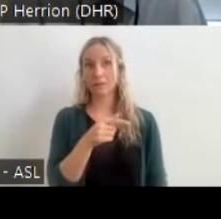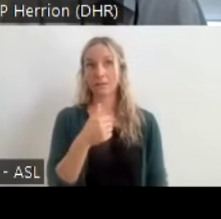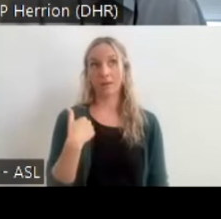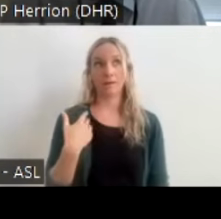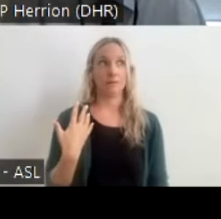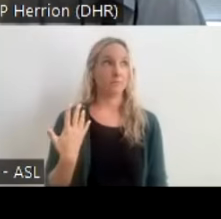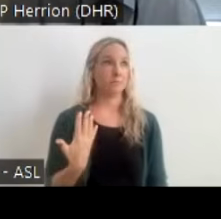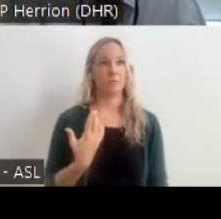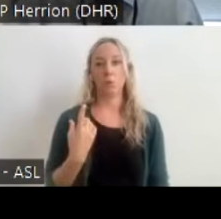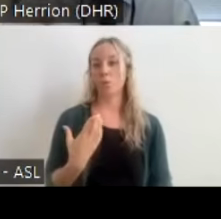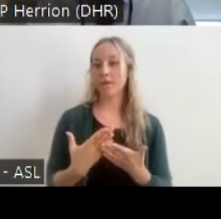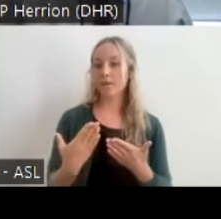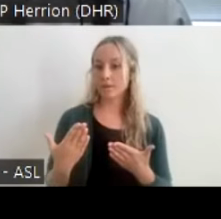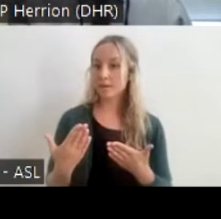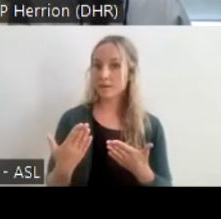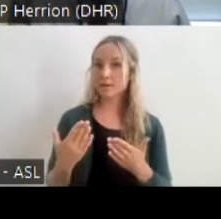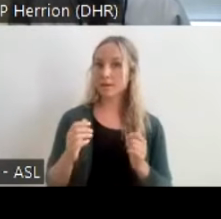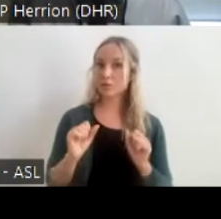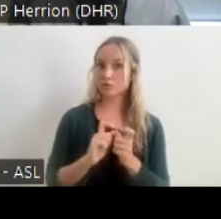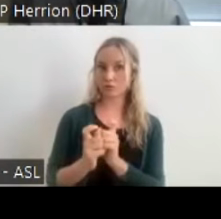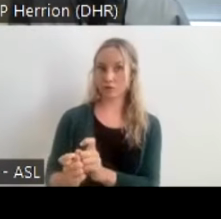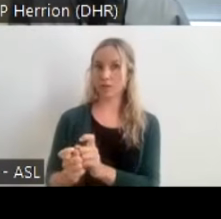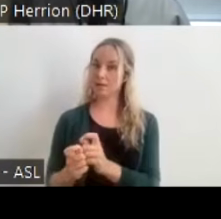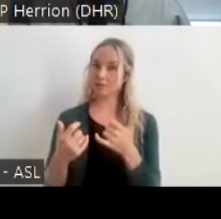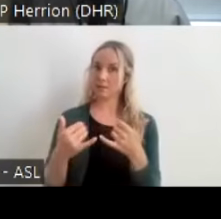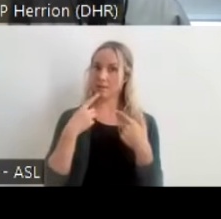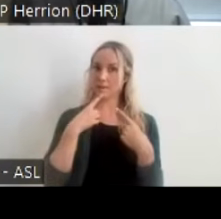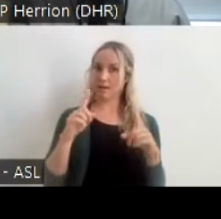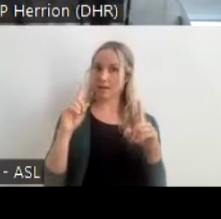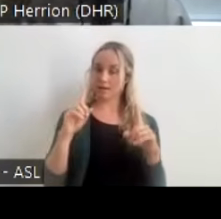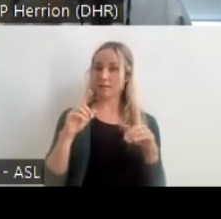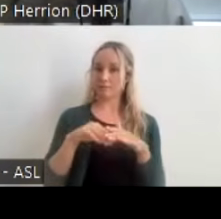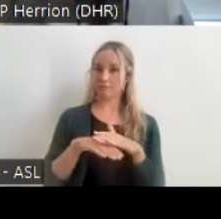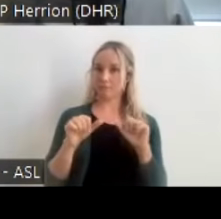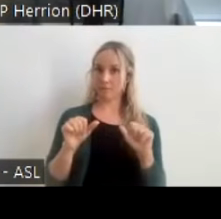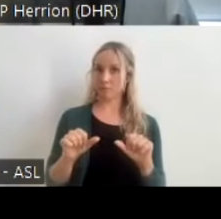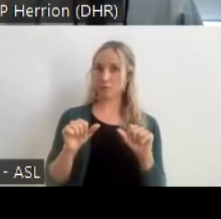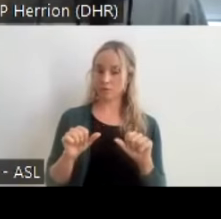question of readily achievable really wasn't going to be a problem but they still refuse to provide the accommodation,